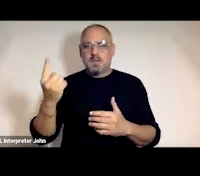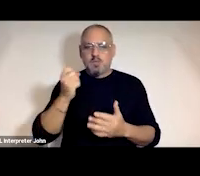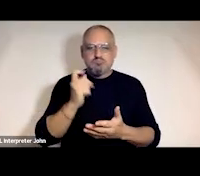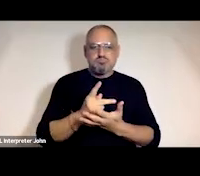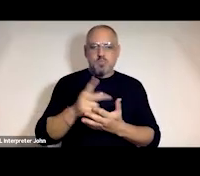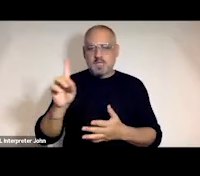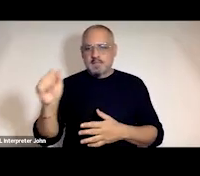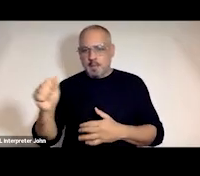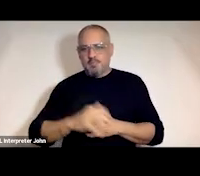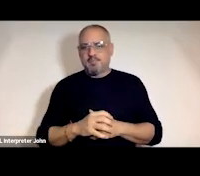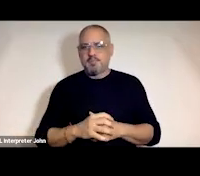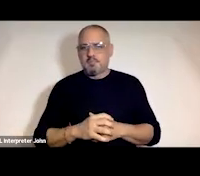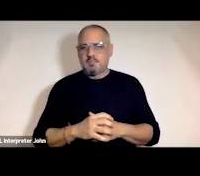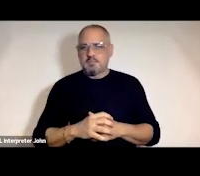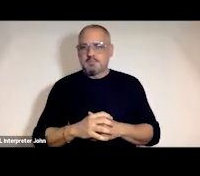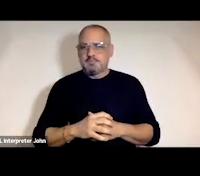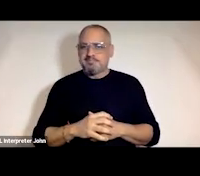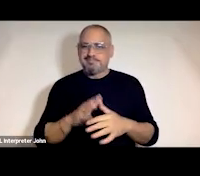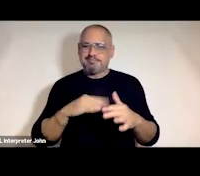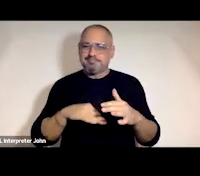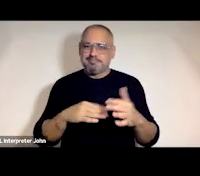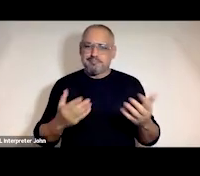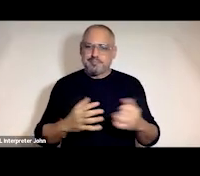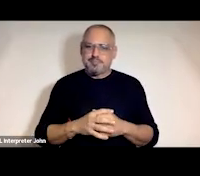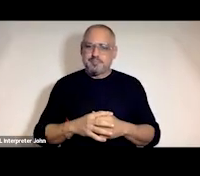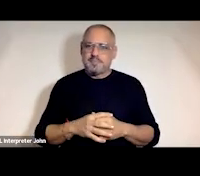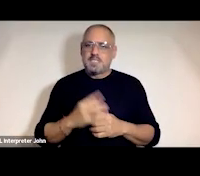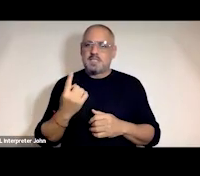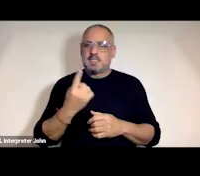And so it's basically something that's...